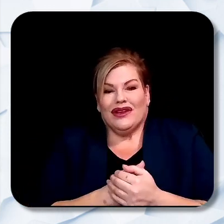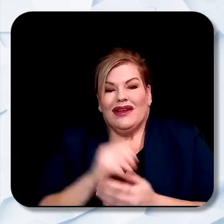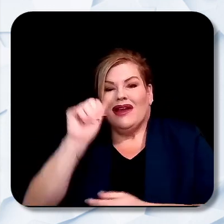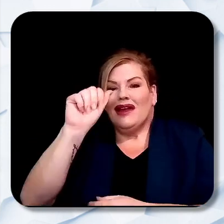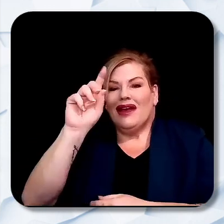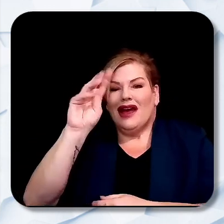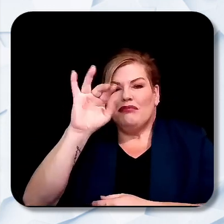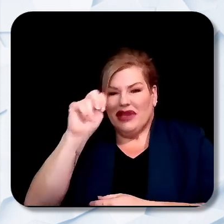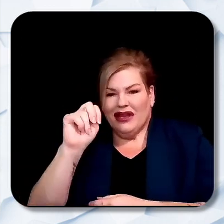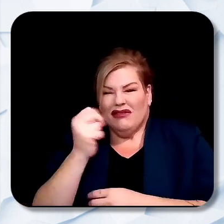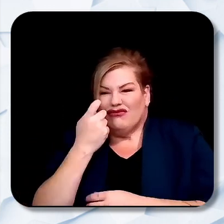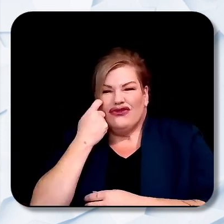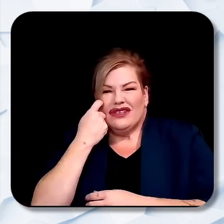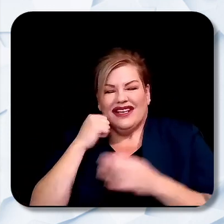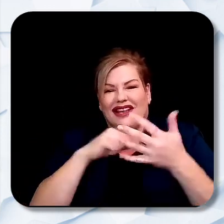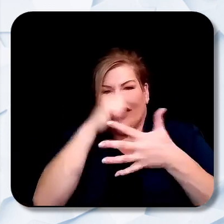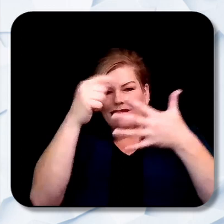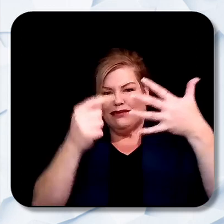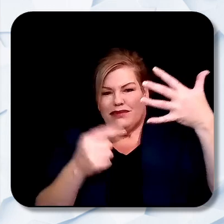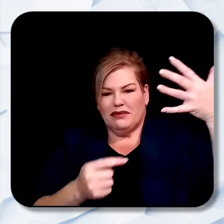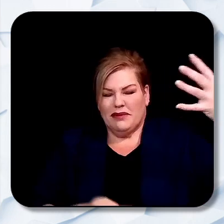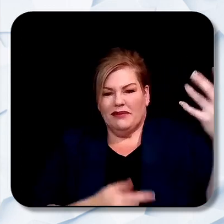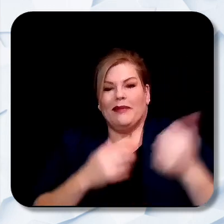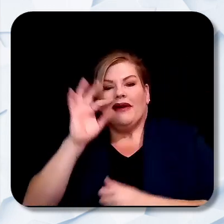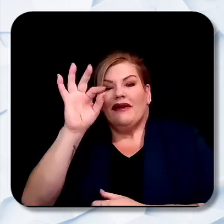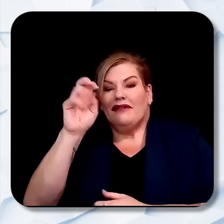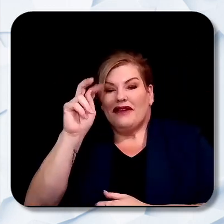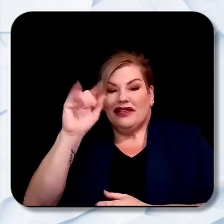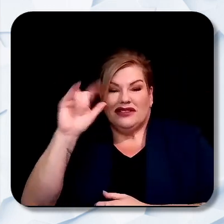number of points uh on the right. But just to underscore fentanyl is cheap. It's small.